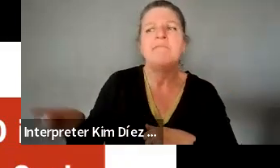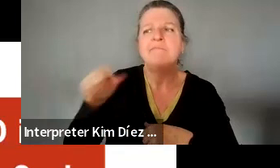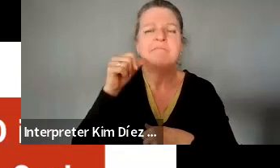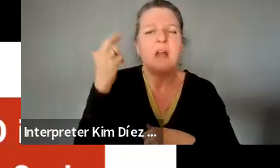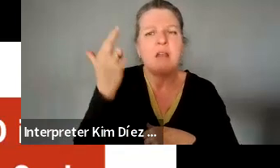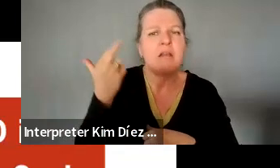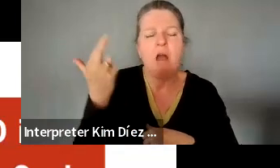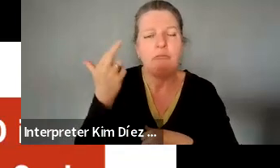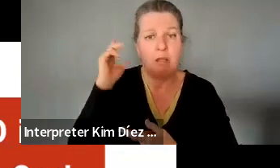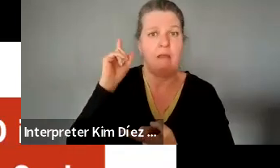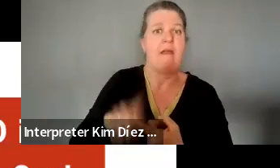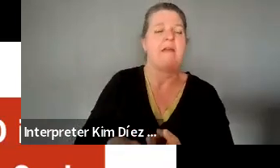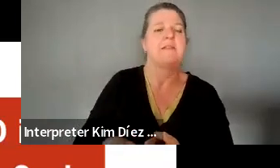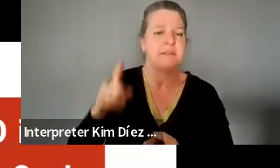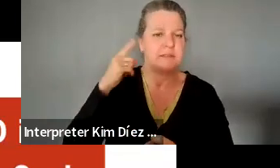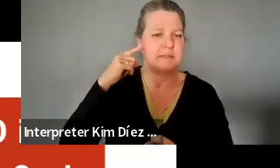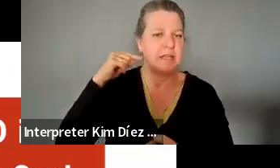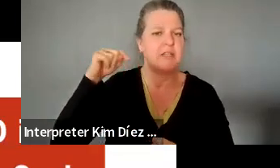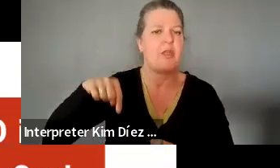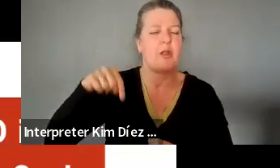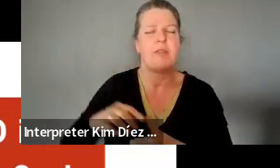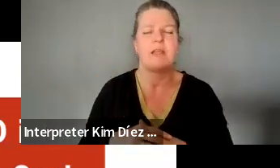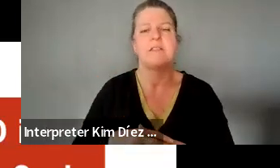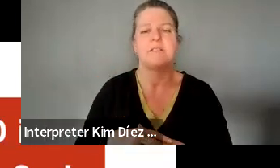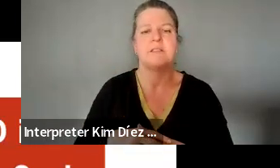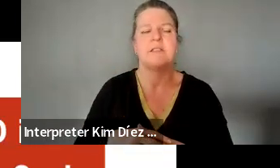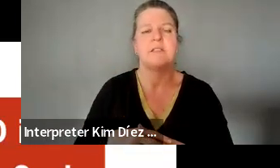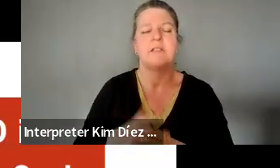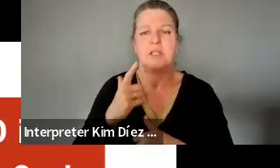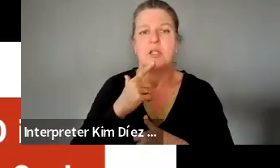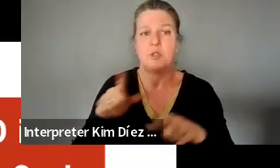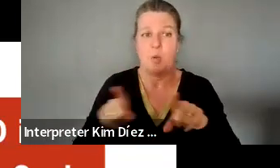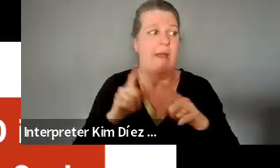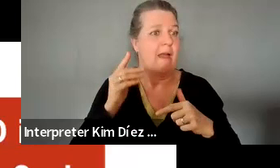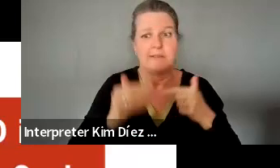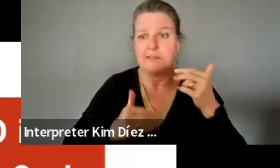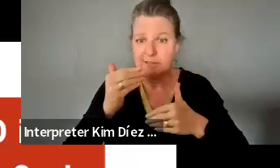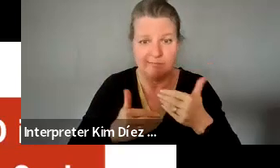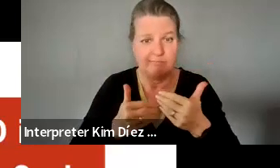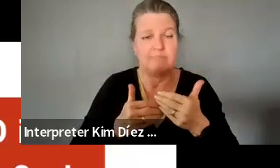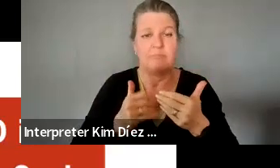Till they heard this. So there was collaboration, you know, even as the program was formally ending.